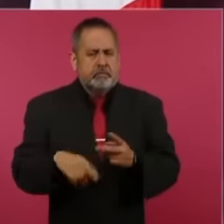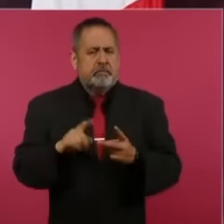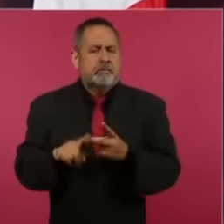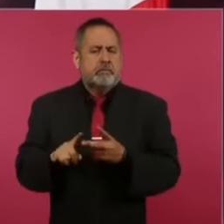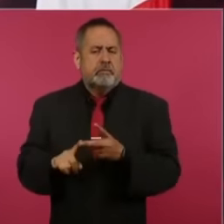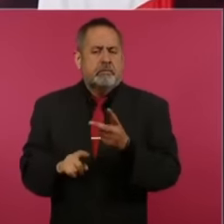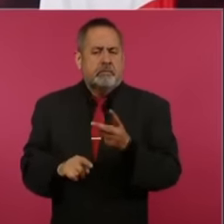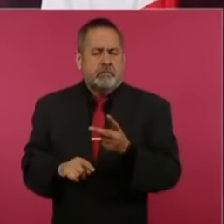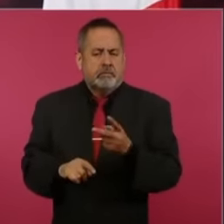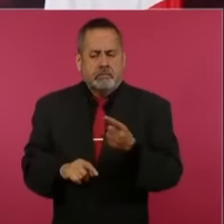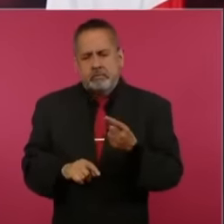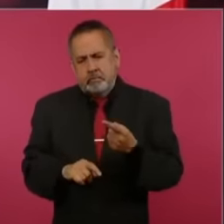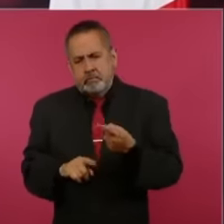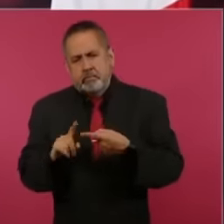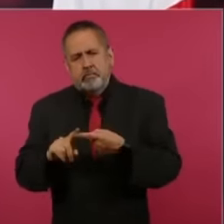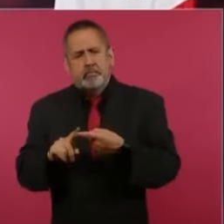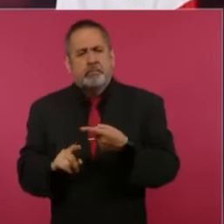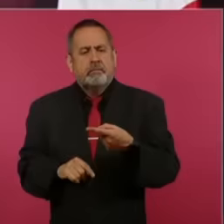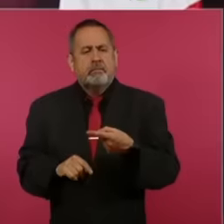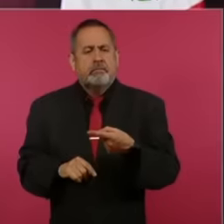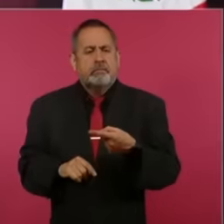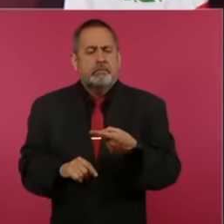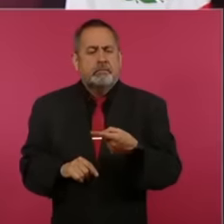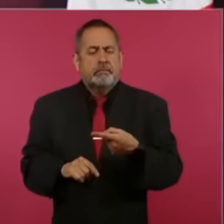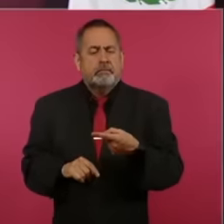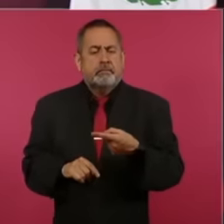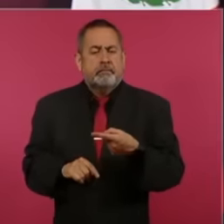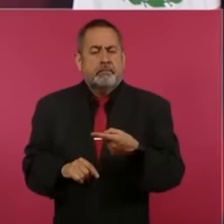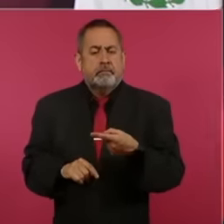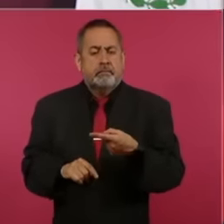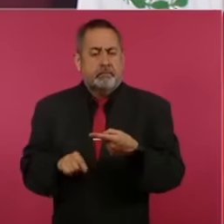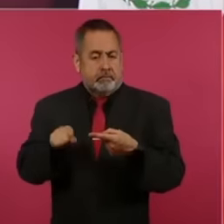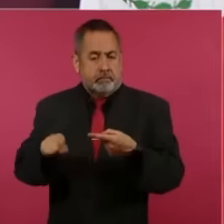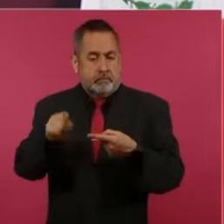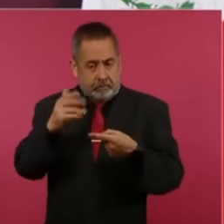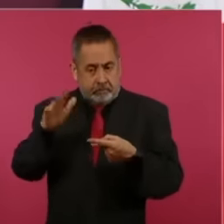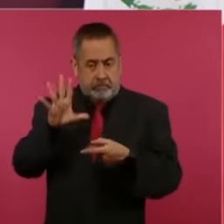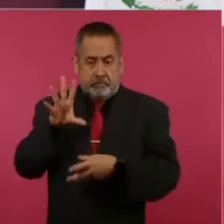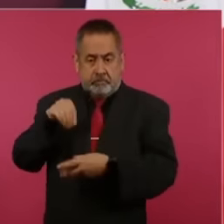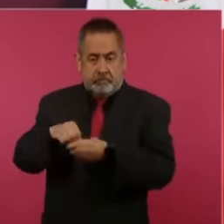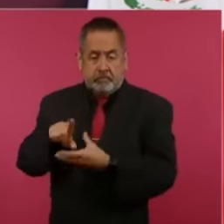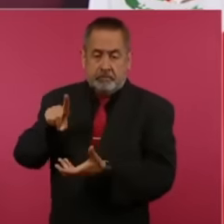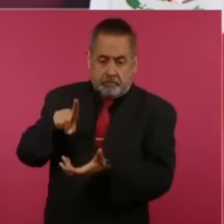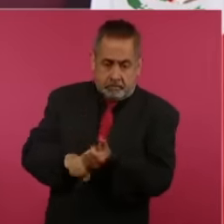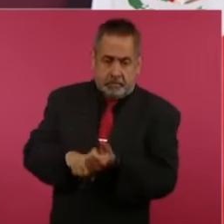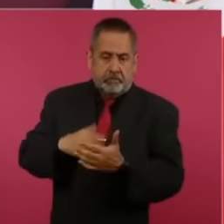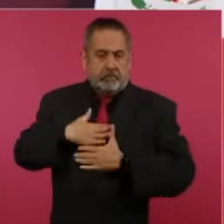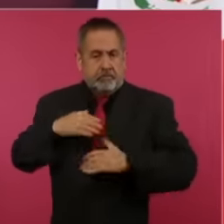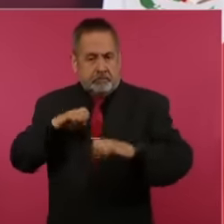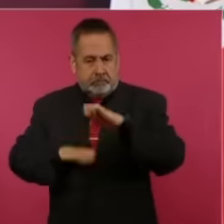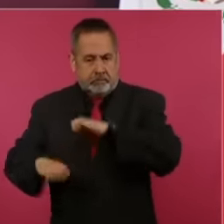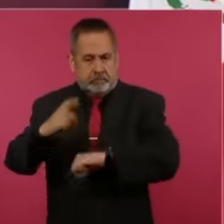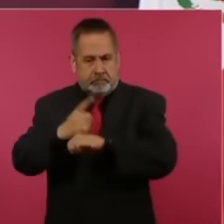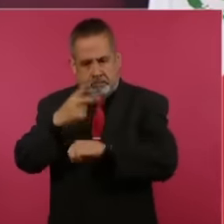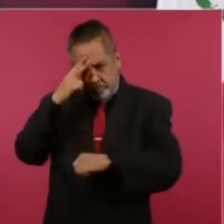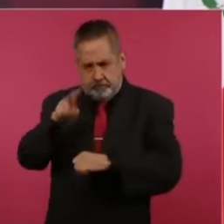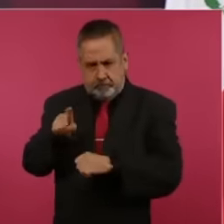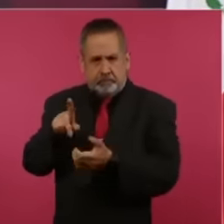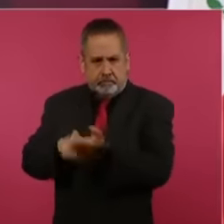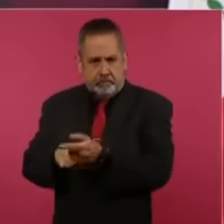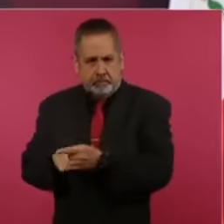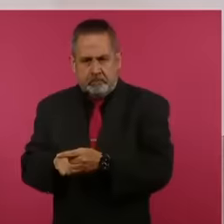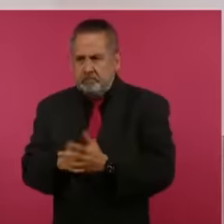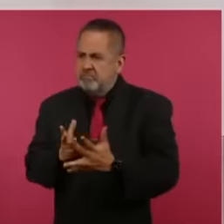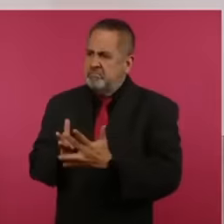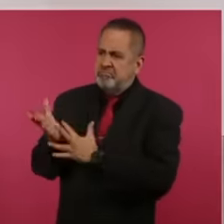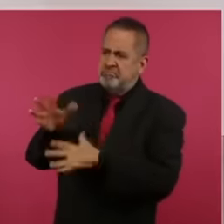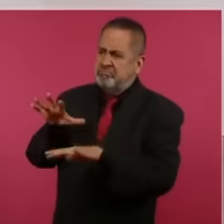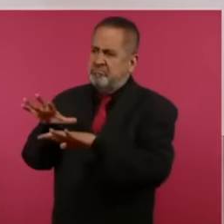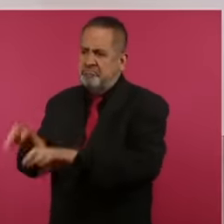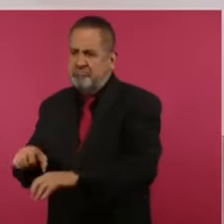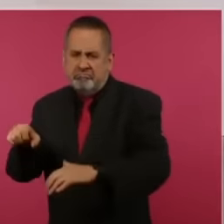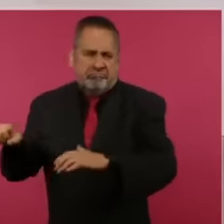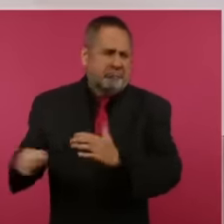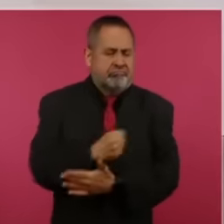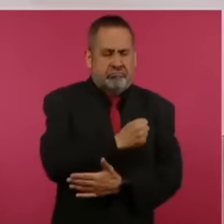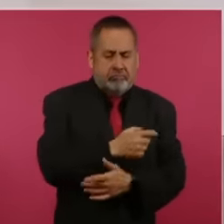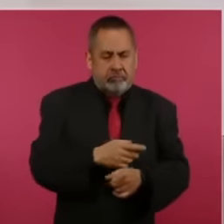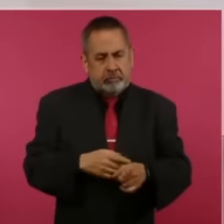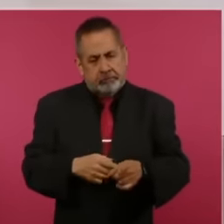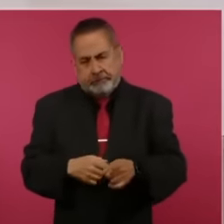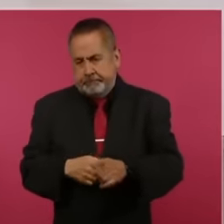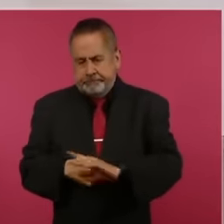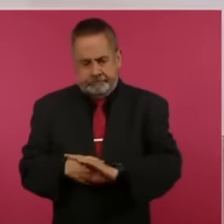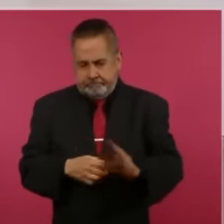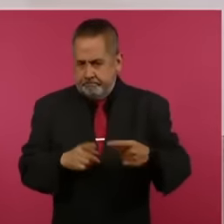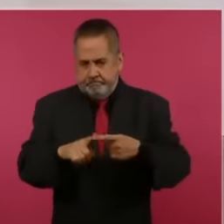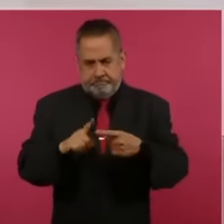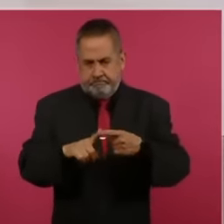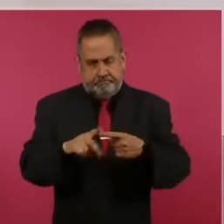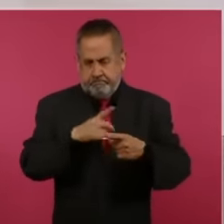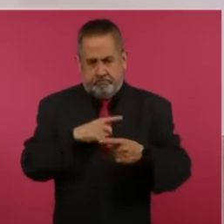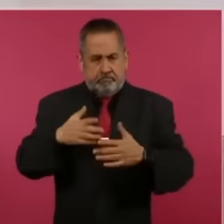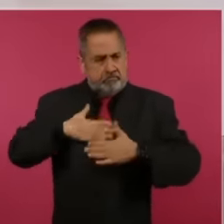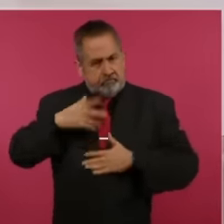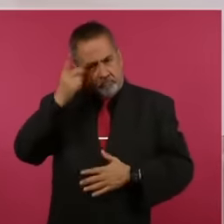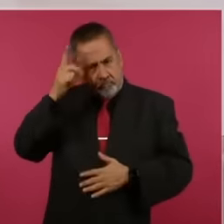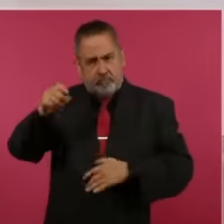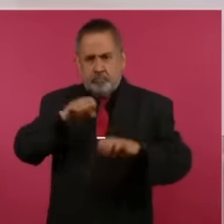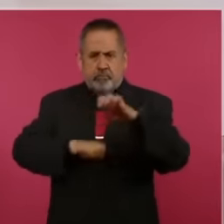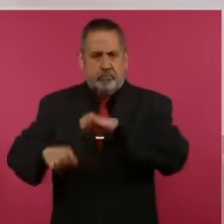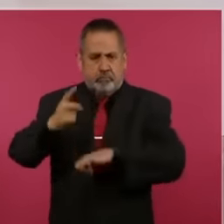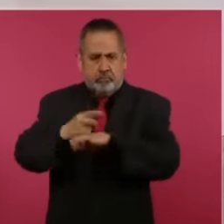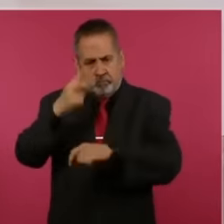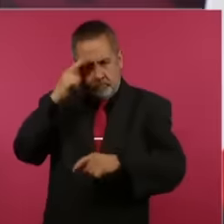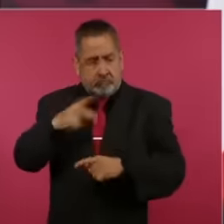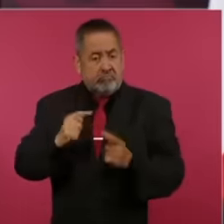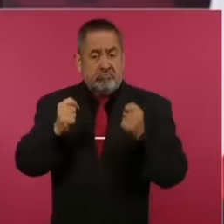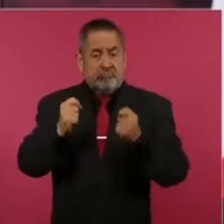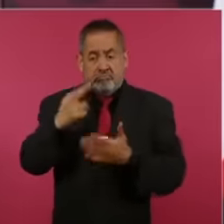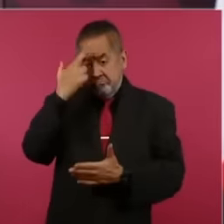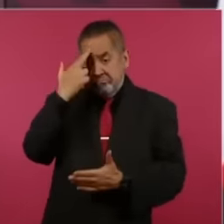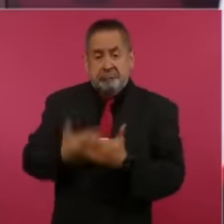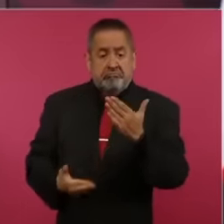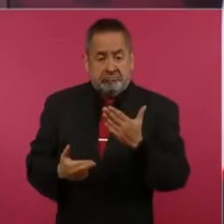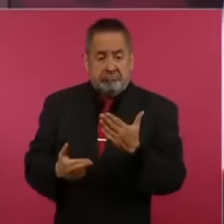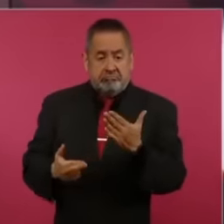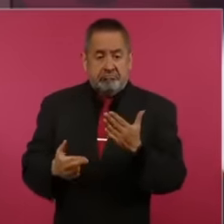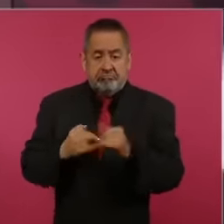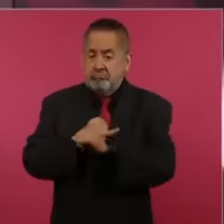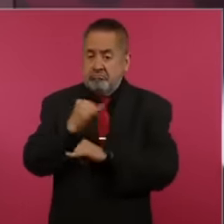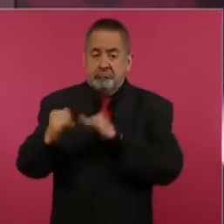that he was in our embassy and was forcibly removed from our embassy violating